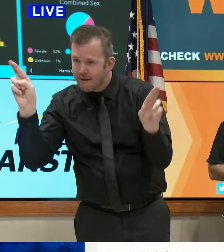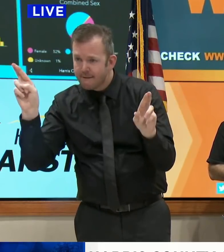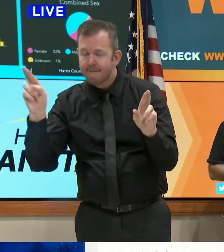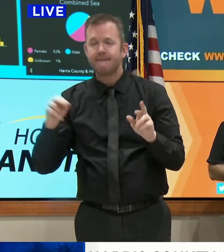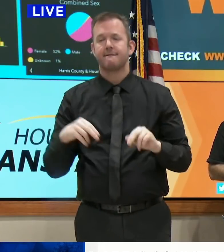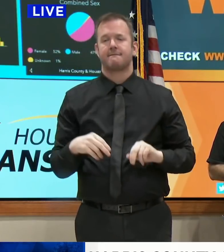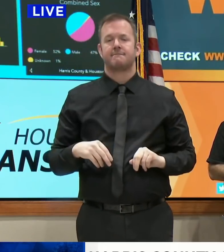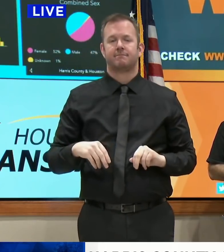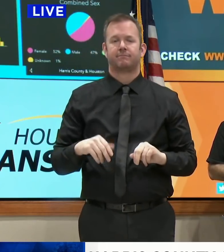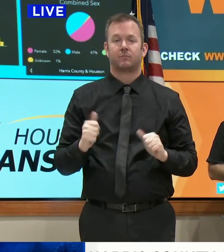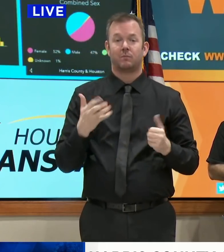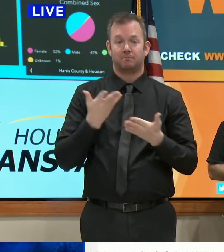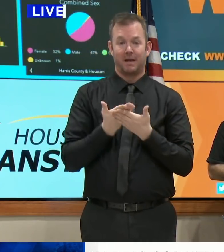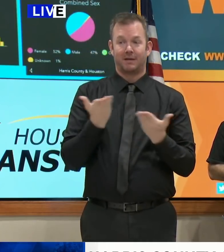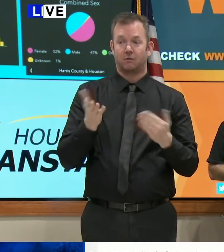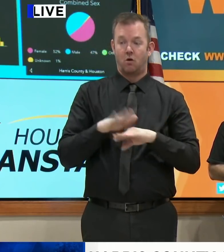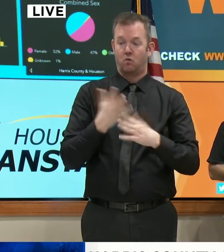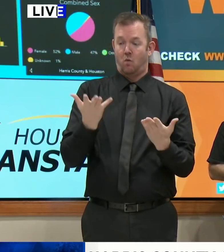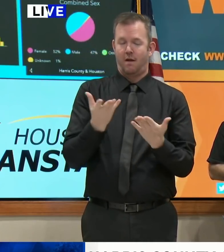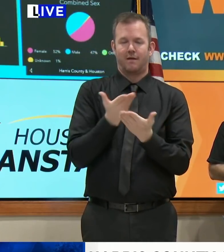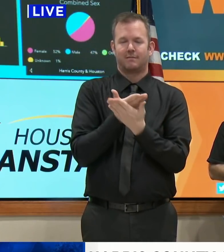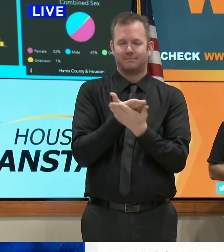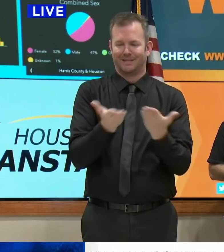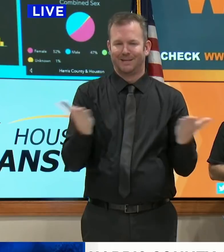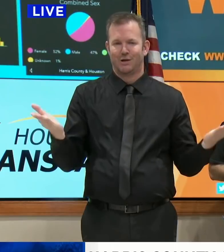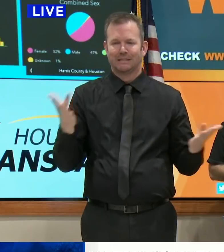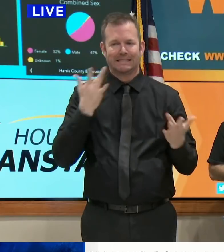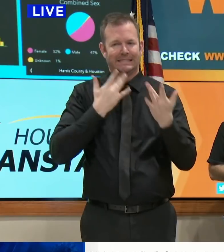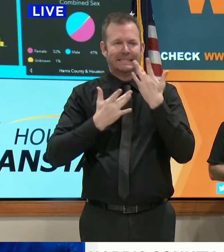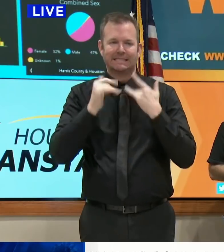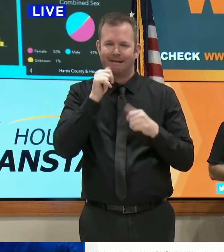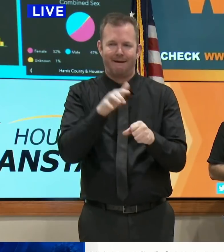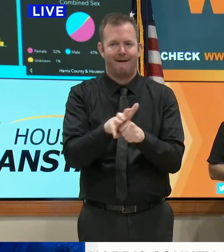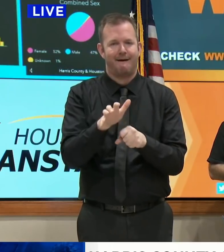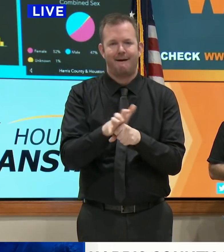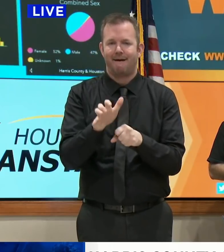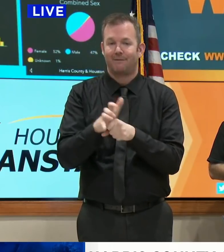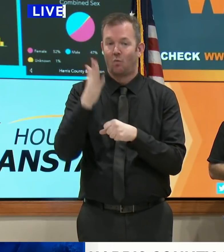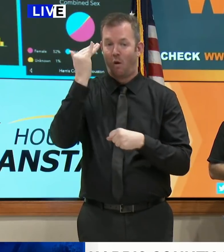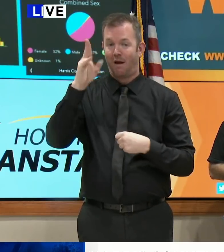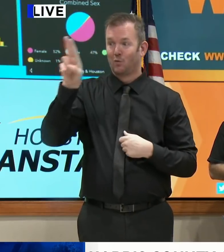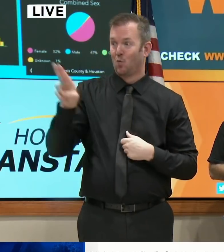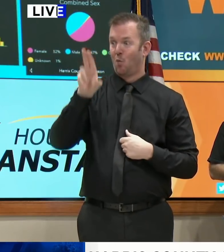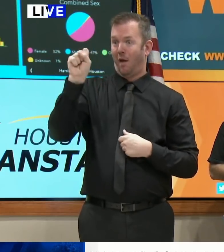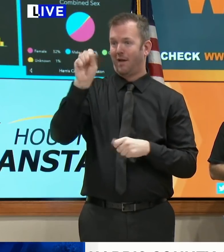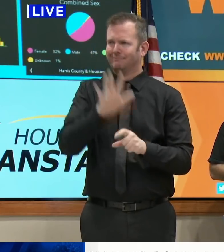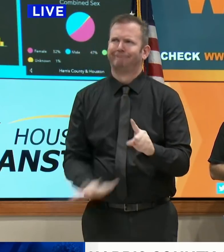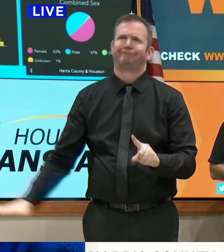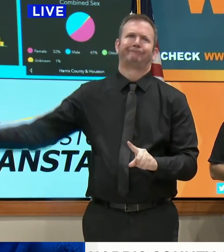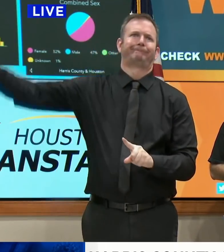available County was ready to open up 10 site open up 10 site and we had a system and we had and we had a system and we had a Web site that’s worked a Web site that’s worked fabulously but we didn’t have fabulously but we didn’t have the materials because they just